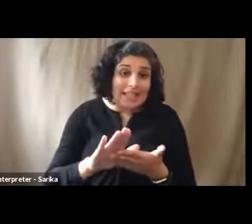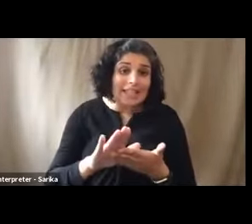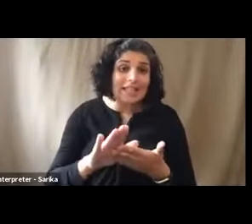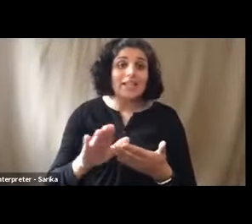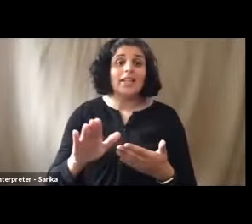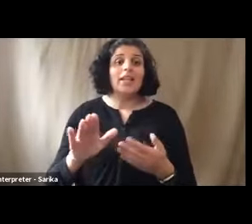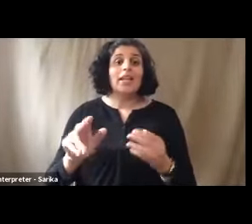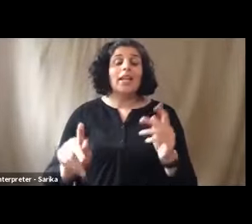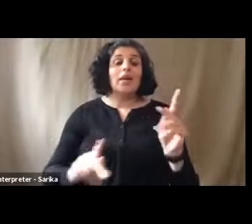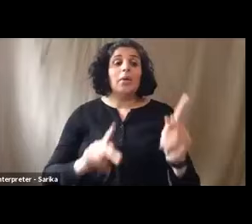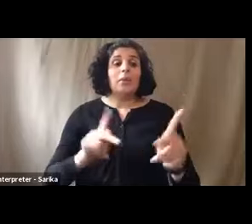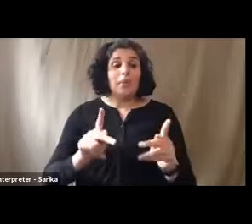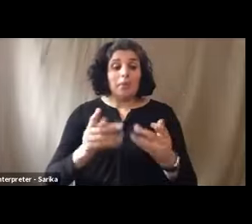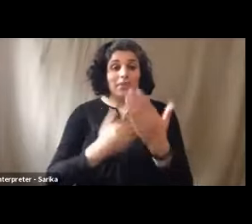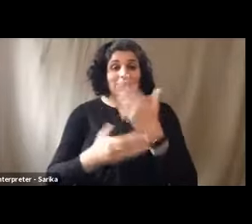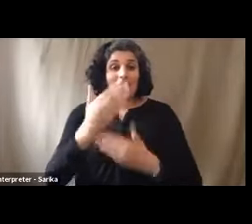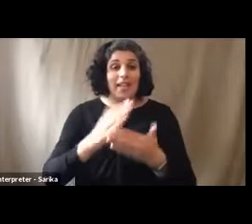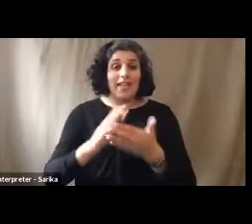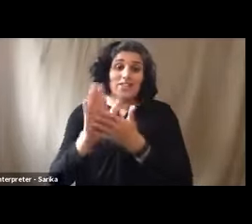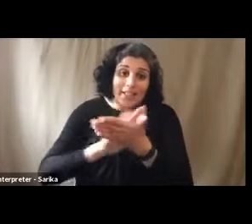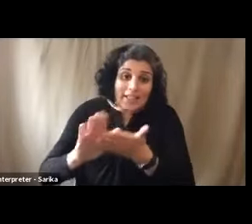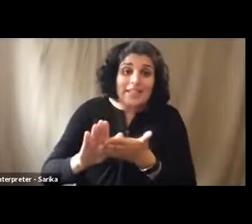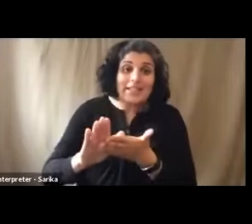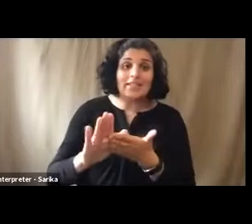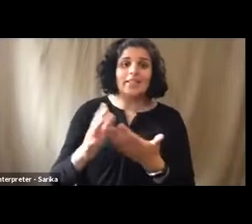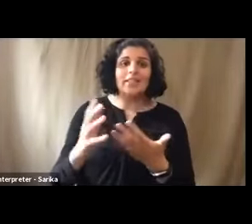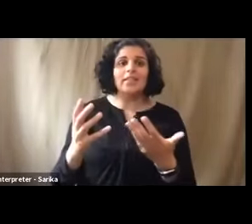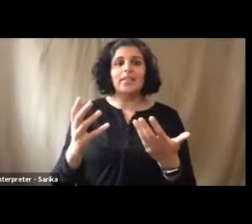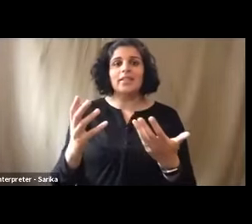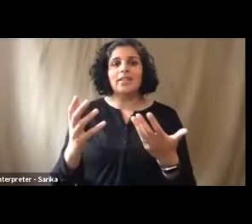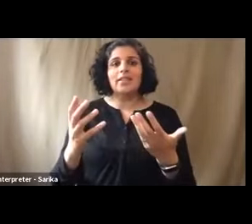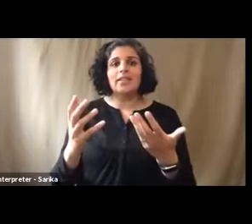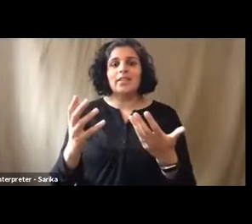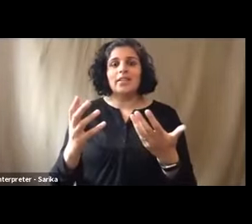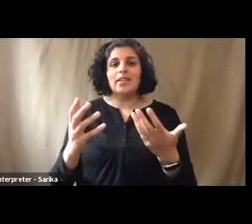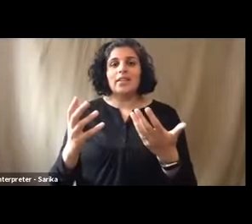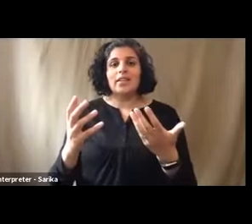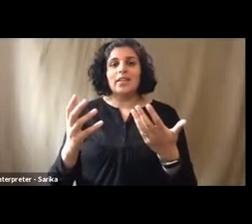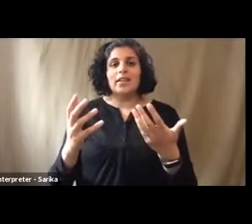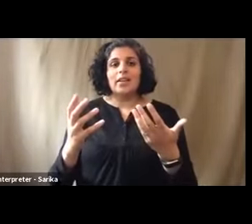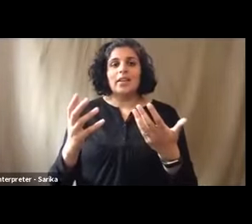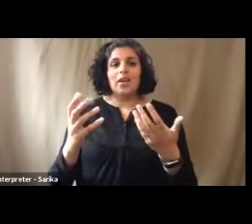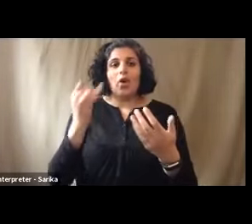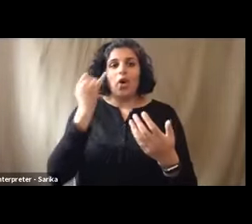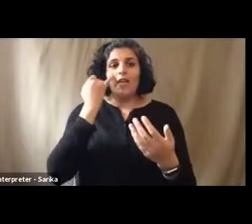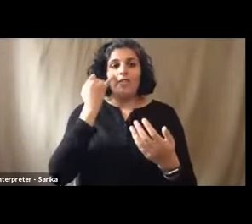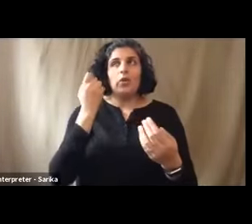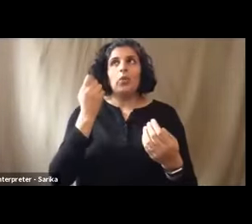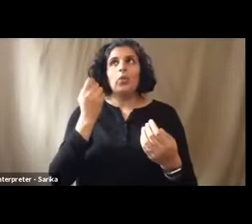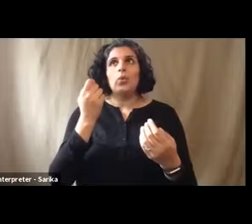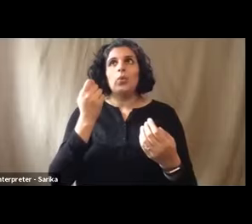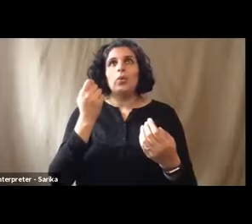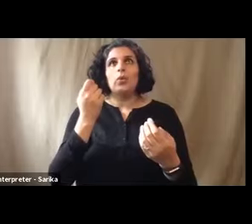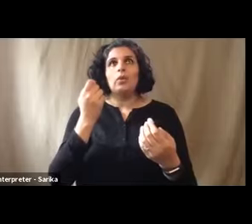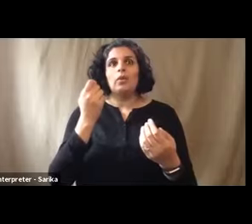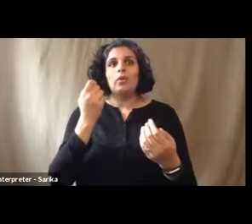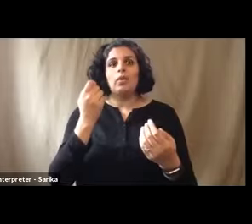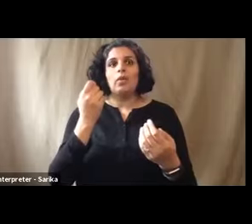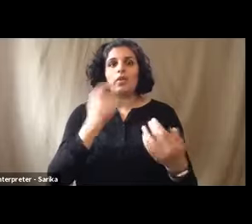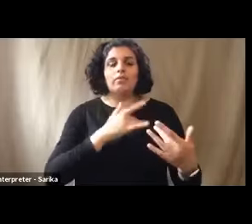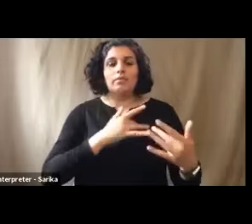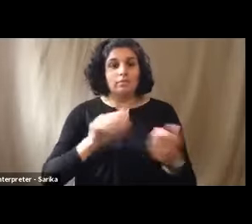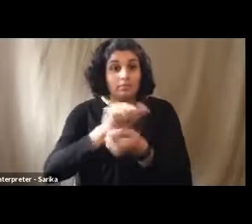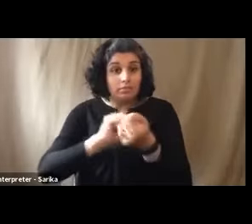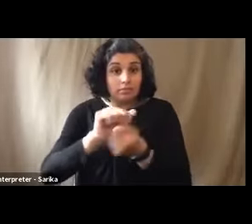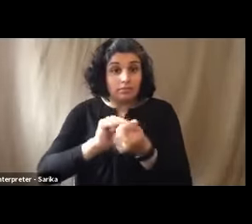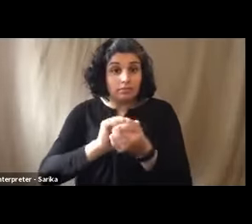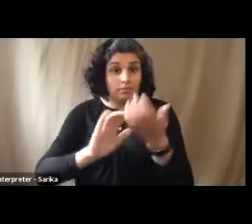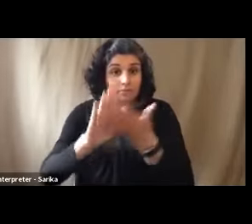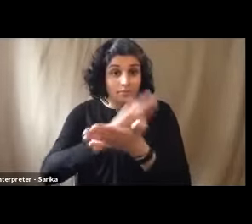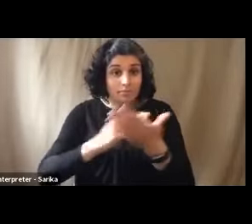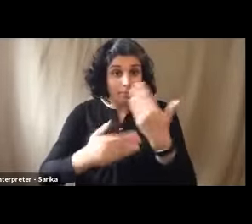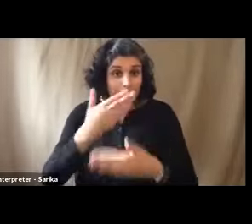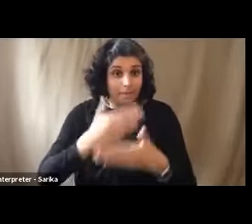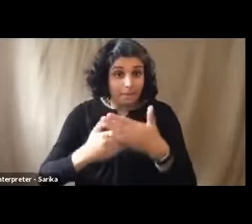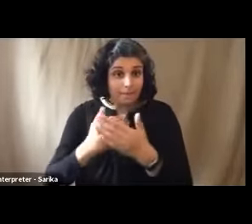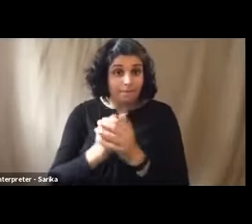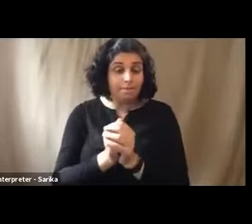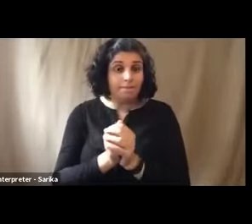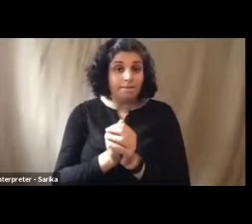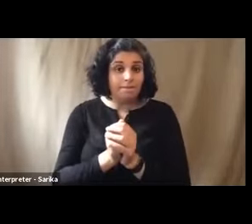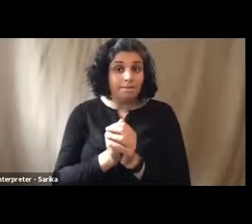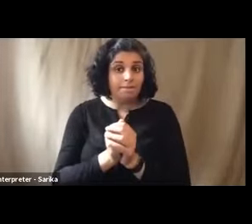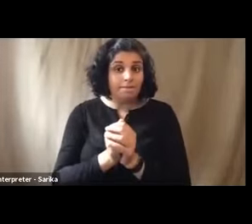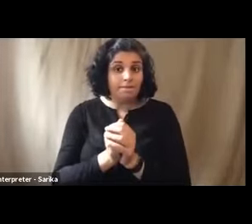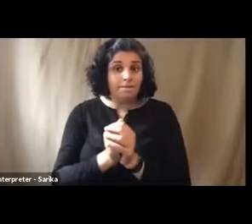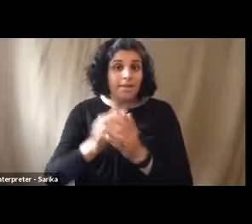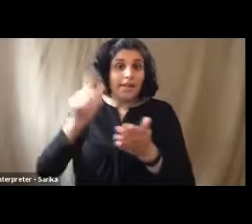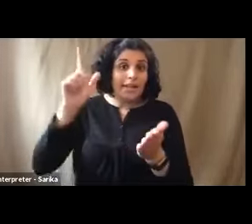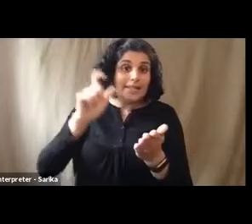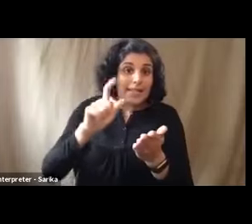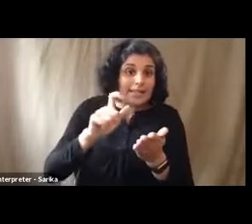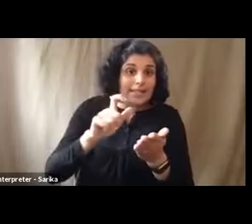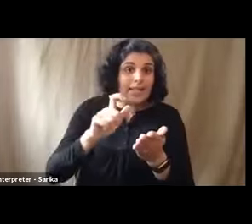relatively clean, or if you use regular hand washing good practices and hand sanitizer,